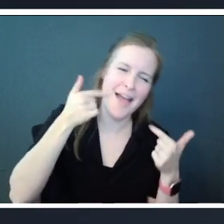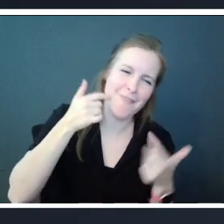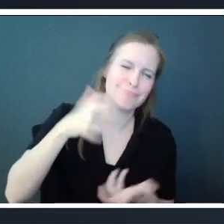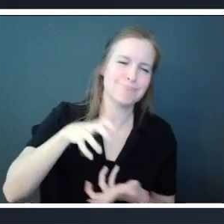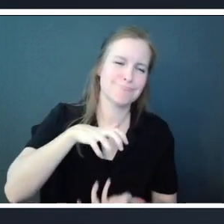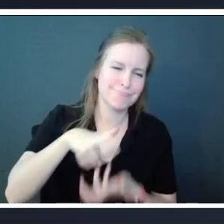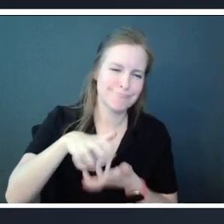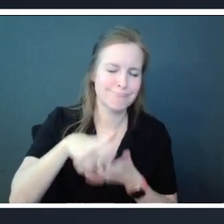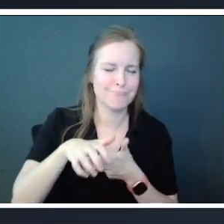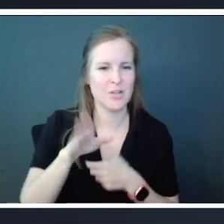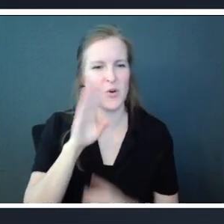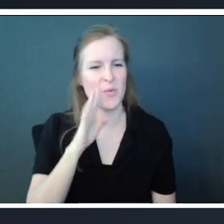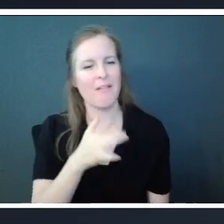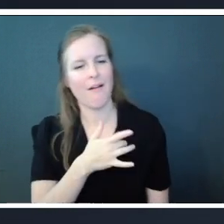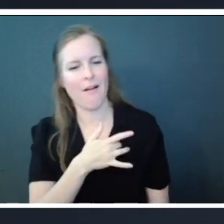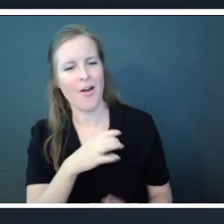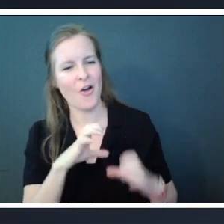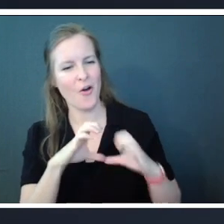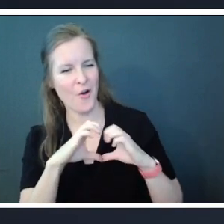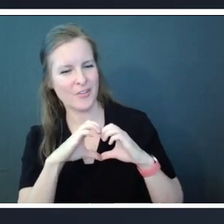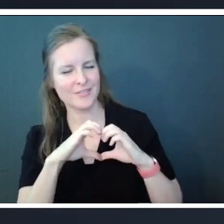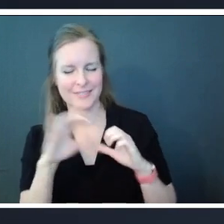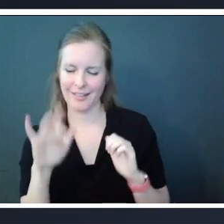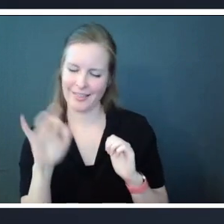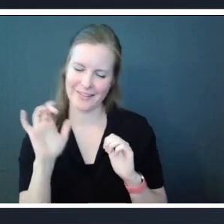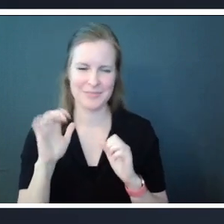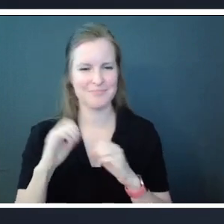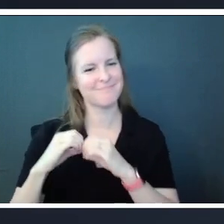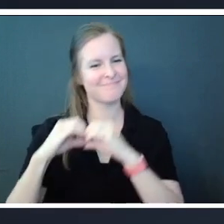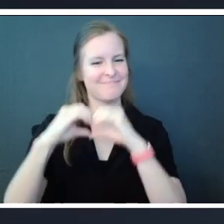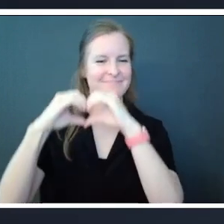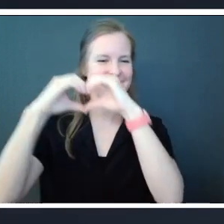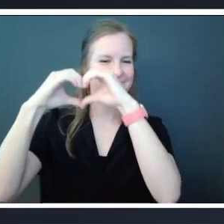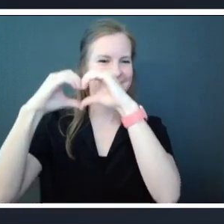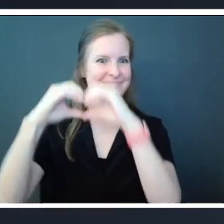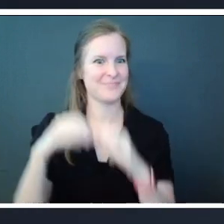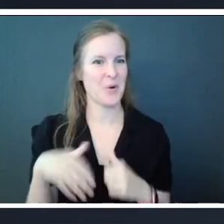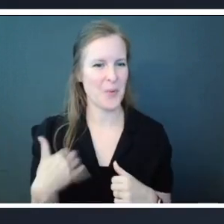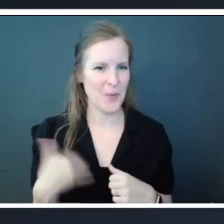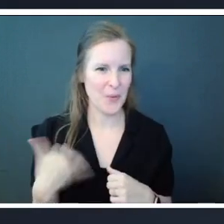the animals and the things we're doing, which you can also hide if it's distracting to your student.